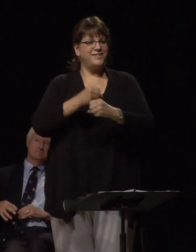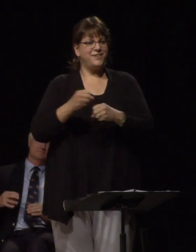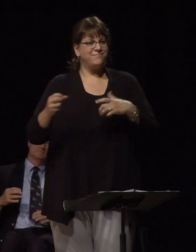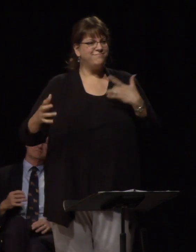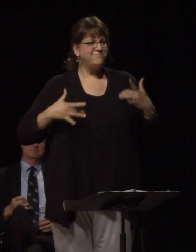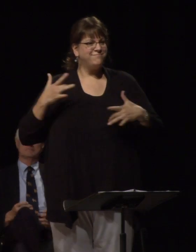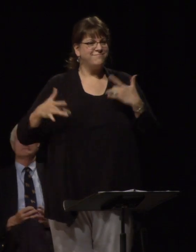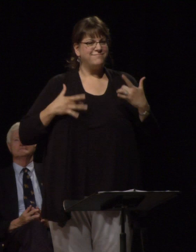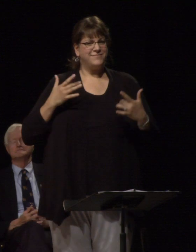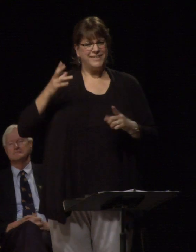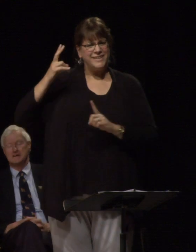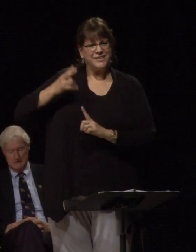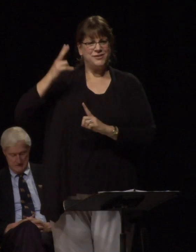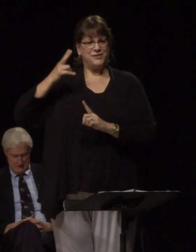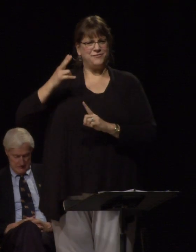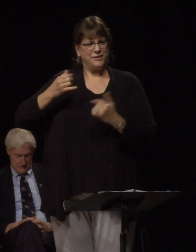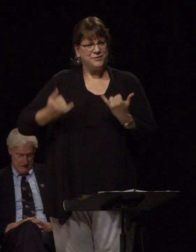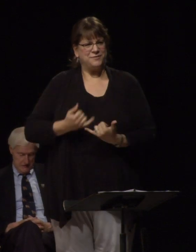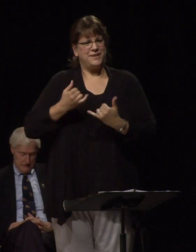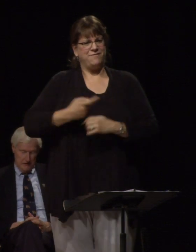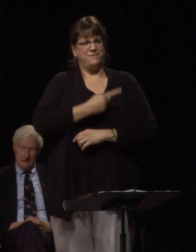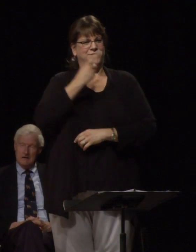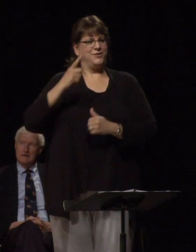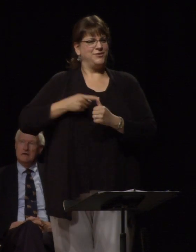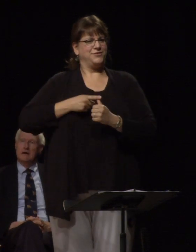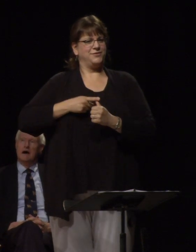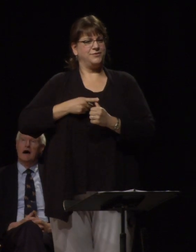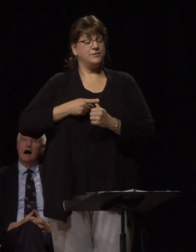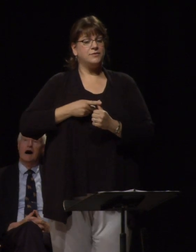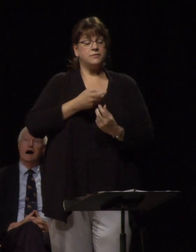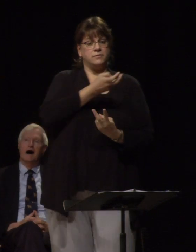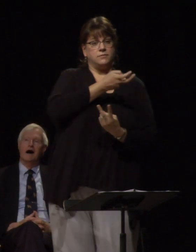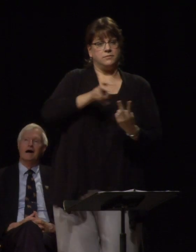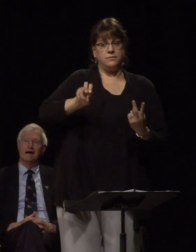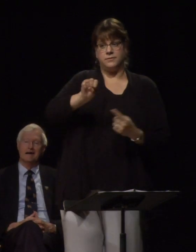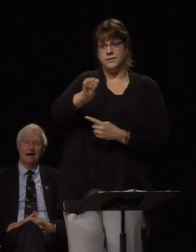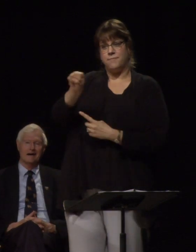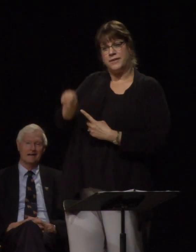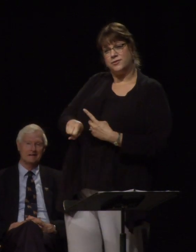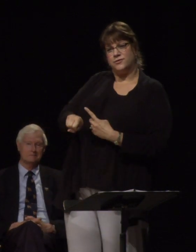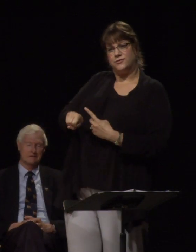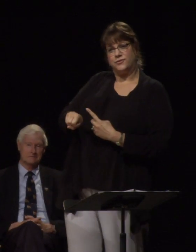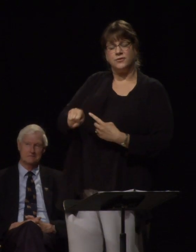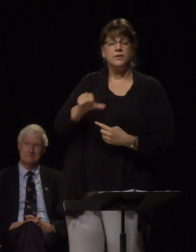THE HISTORY OF RIT. CONVERSION IS MAYBE NOT COMPLETE BUT